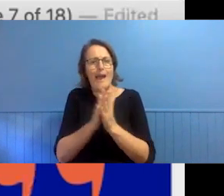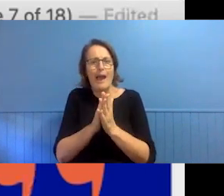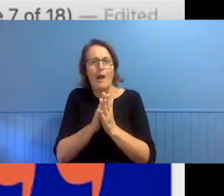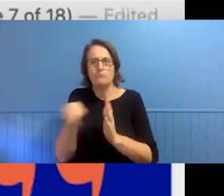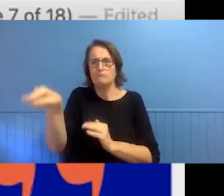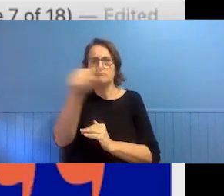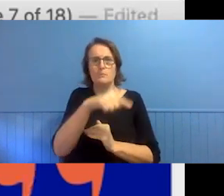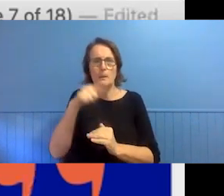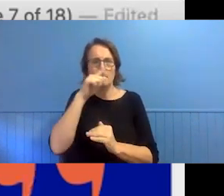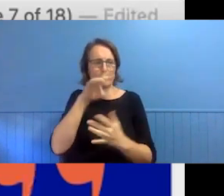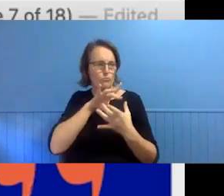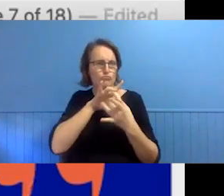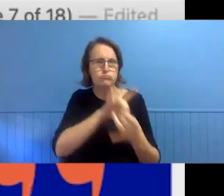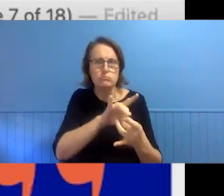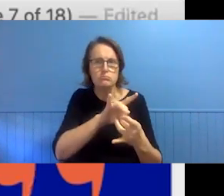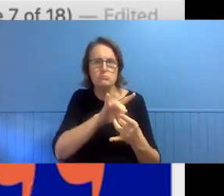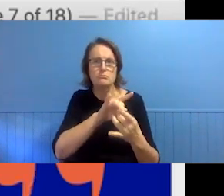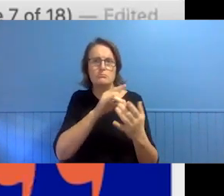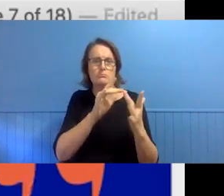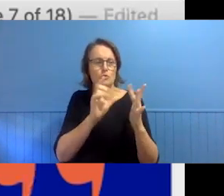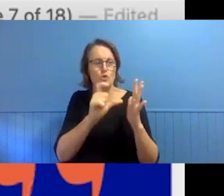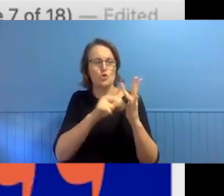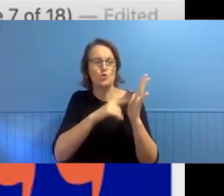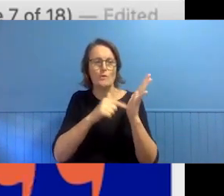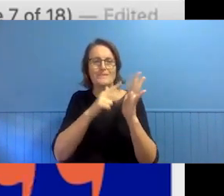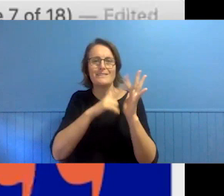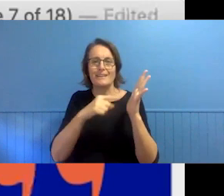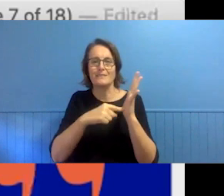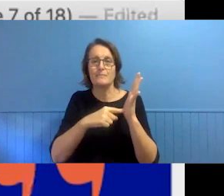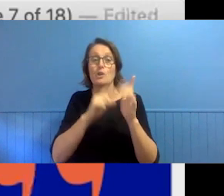about streaming. Sizable audiences are tuning in to live video to